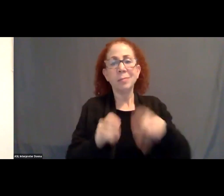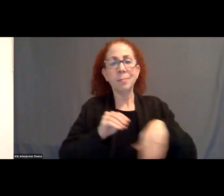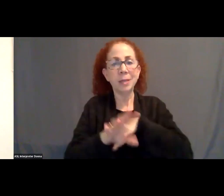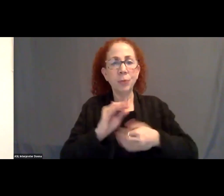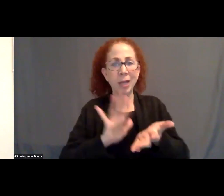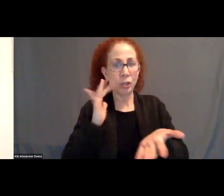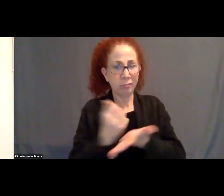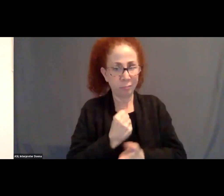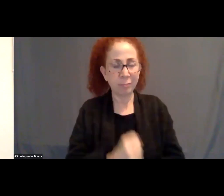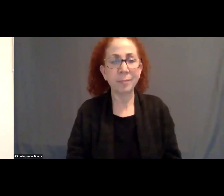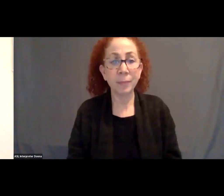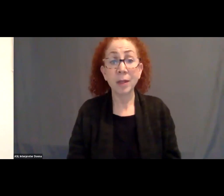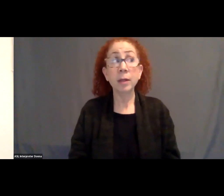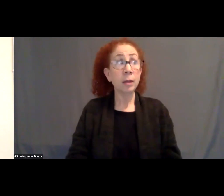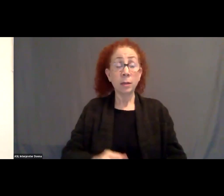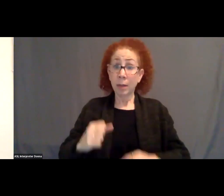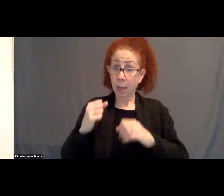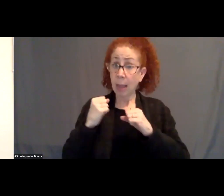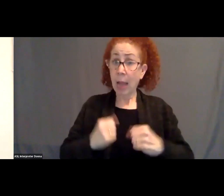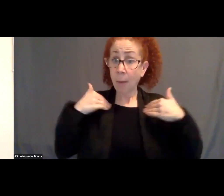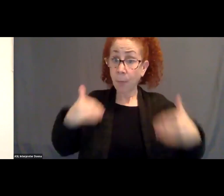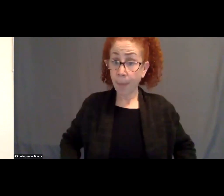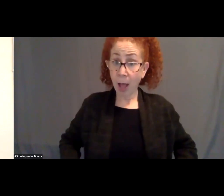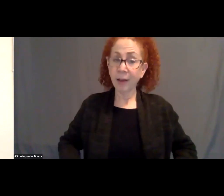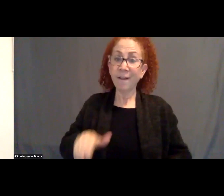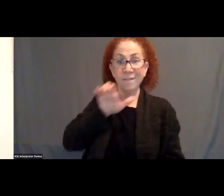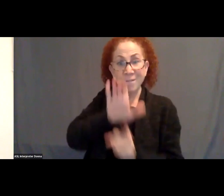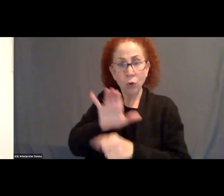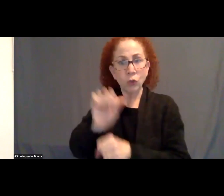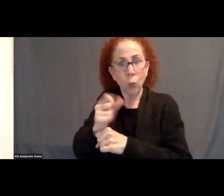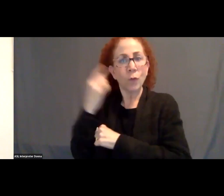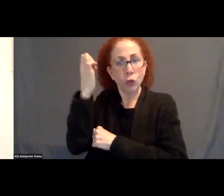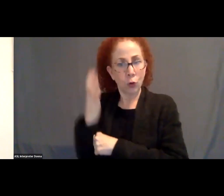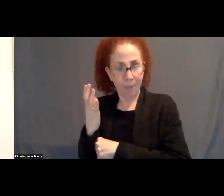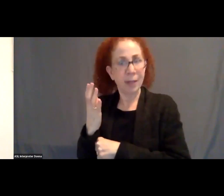They forced able-bodied Africans into the service of European landowners.